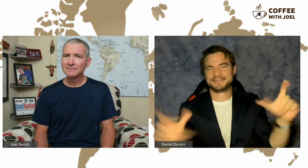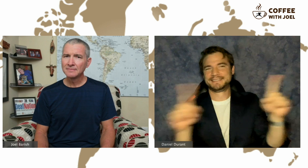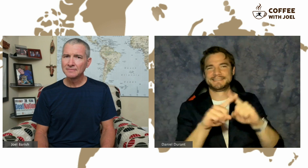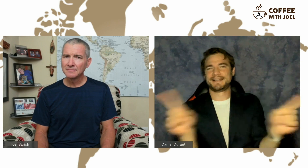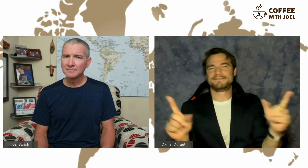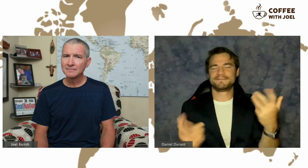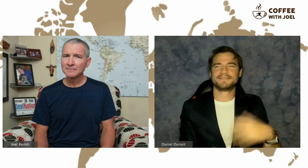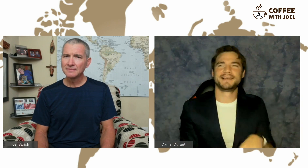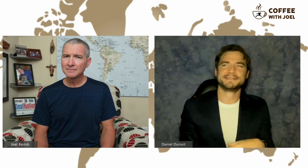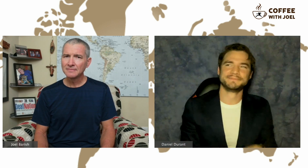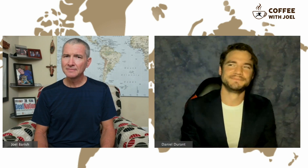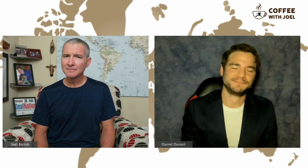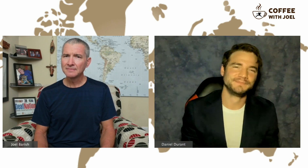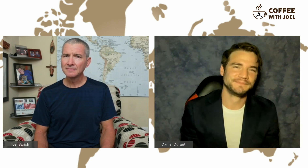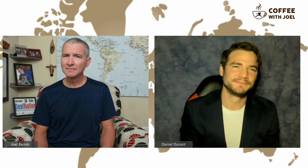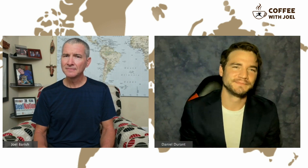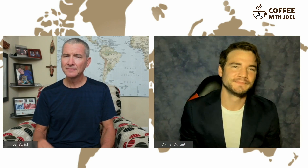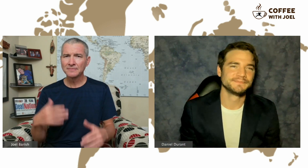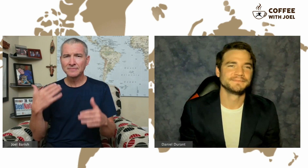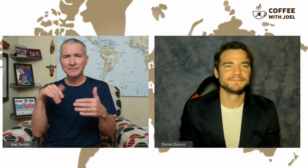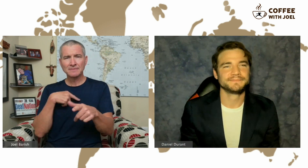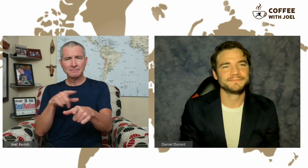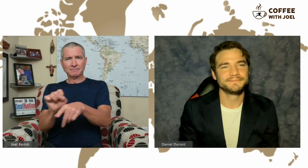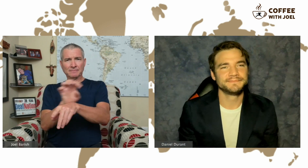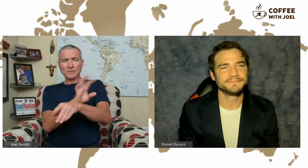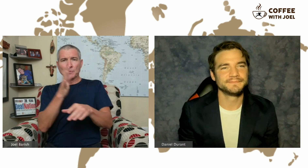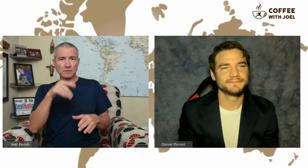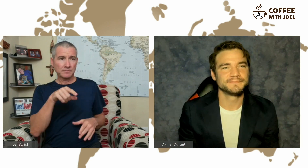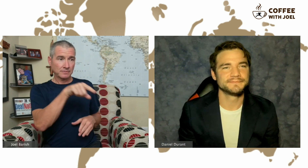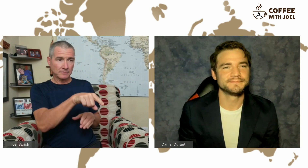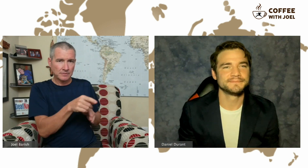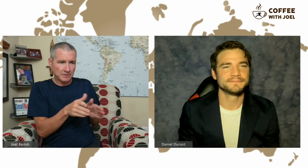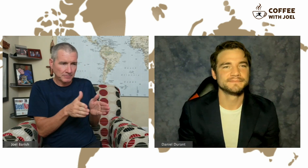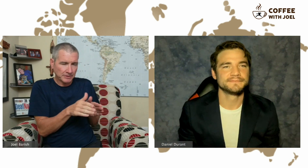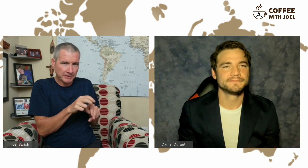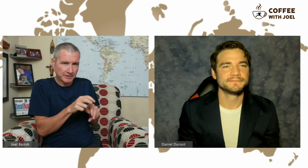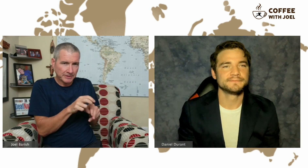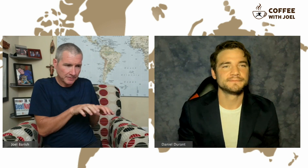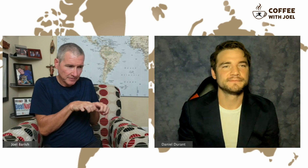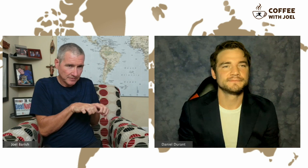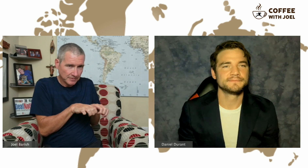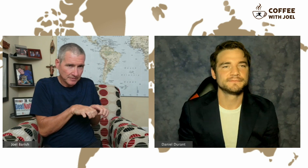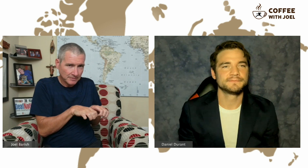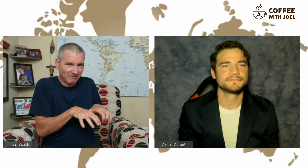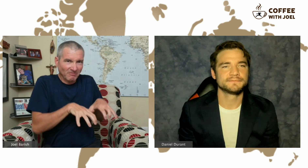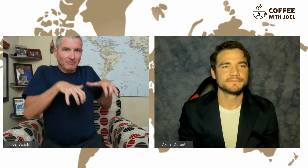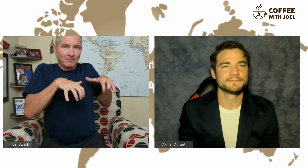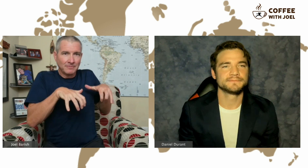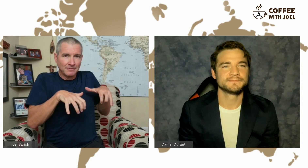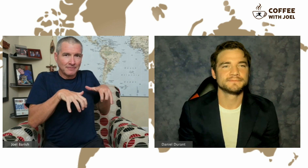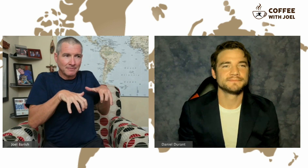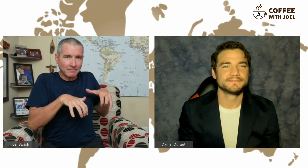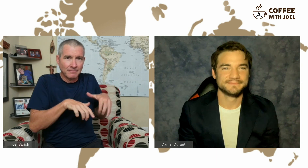That’s the biggest difference. Wow, you gave me goosebumps because you went from a small theatre to a bigger one,